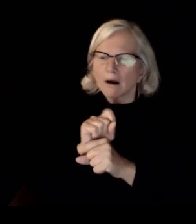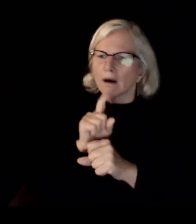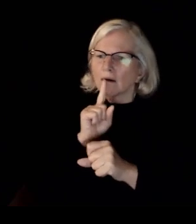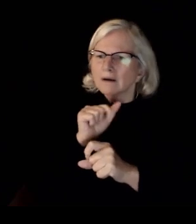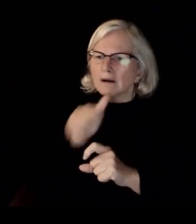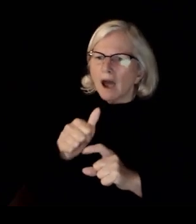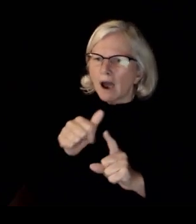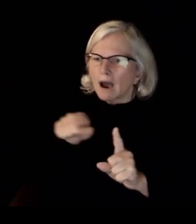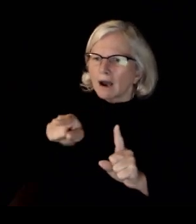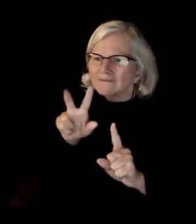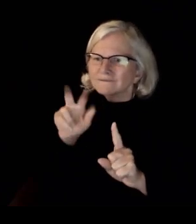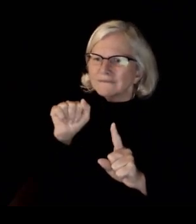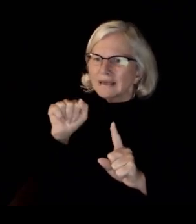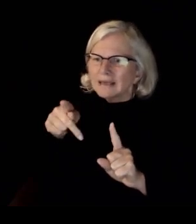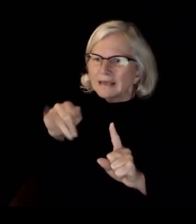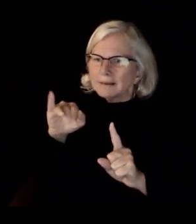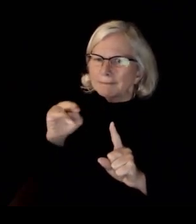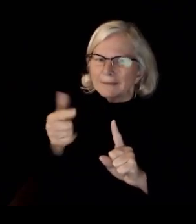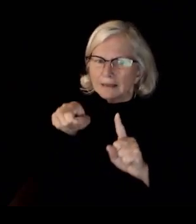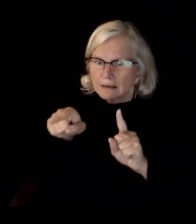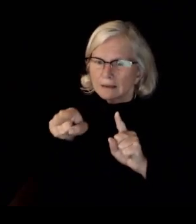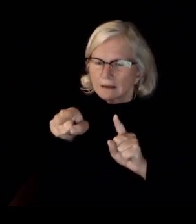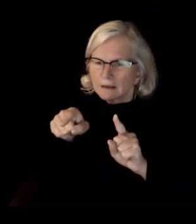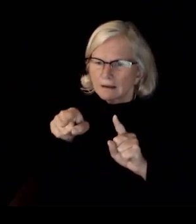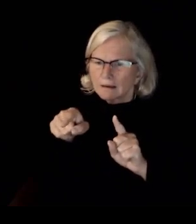what kind of information can you give to people about that?